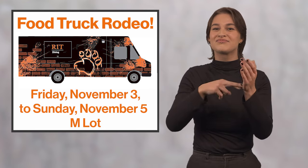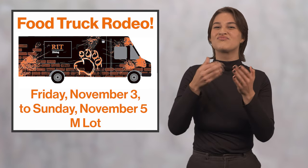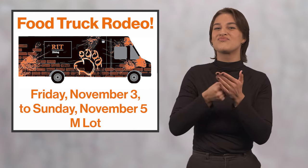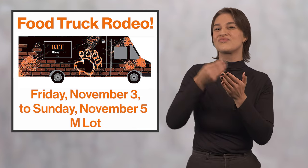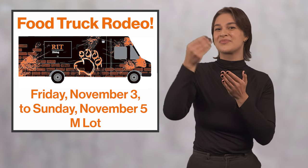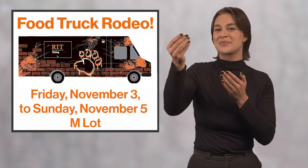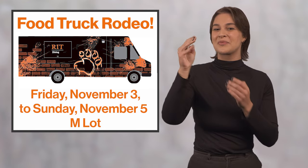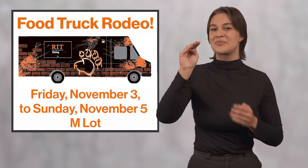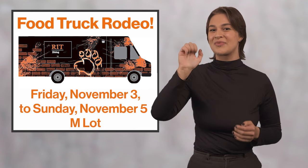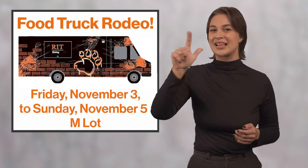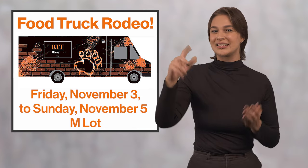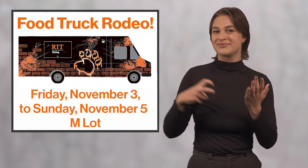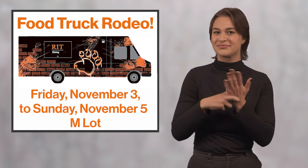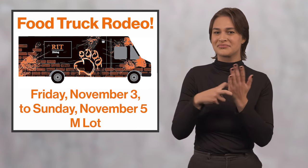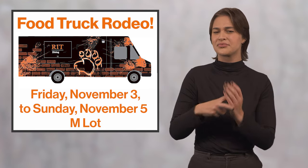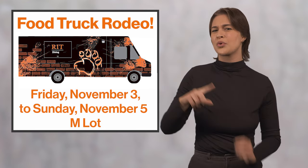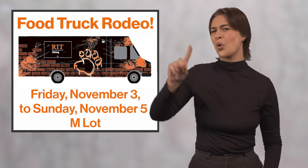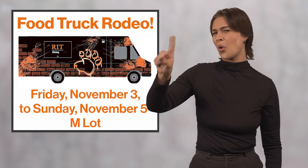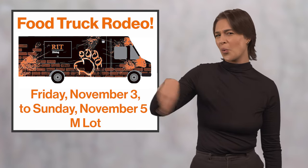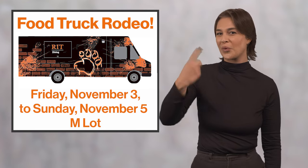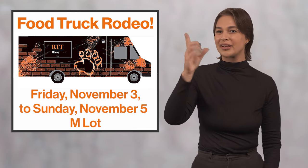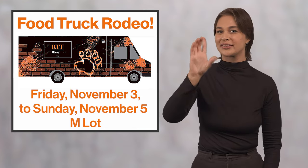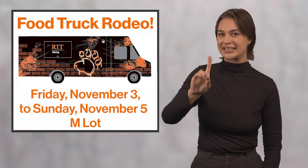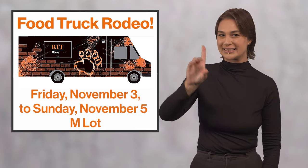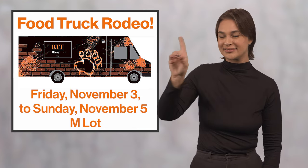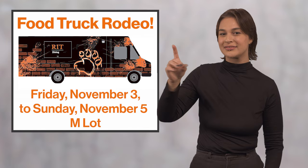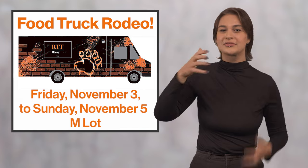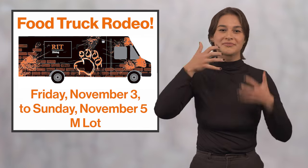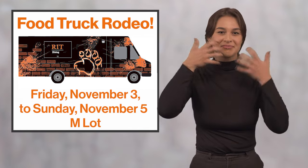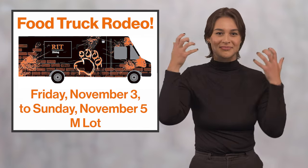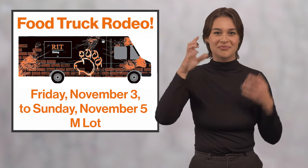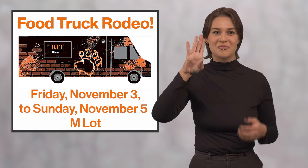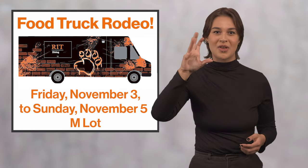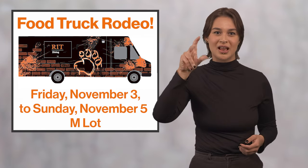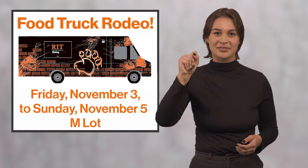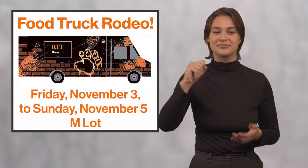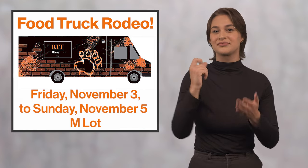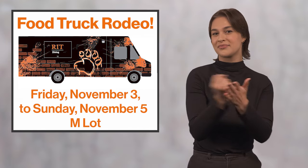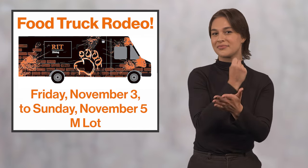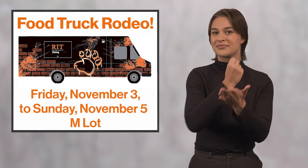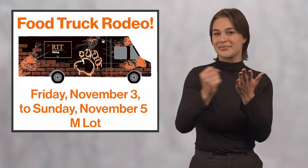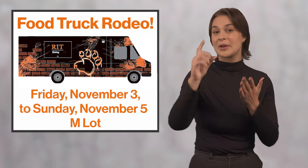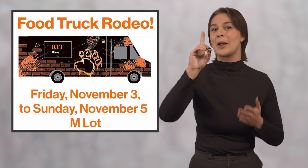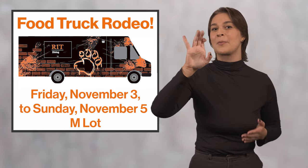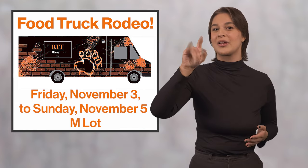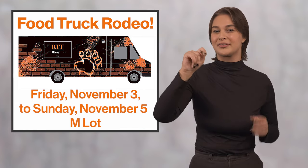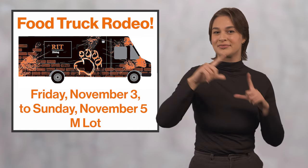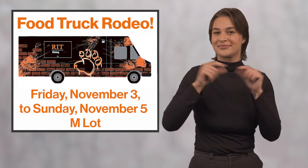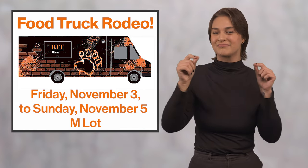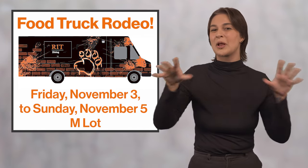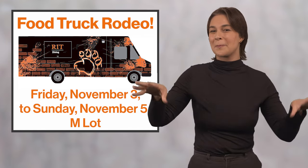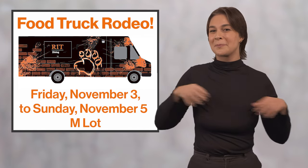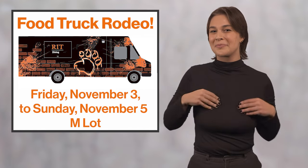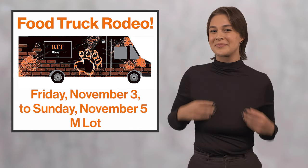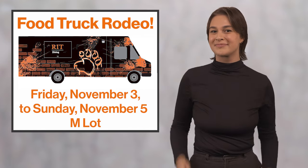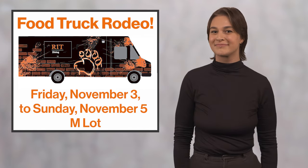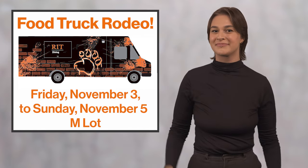Visit the outdoor registers to purchase meal tickets. Only Dining Dollars, Tiger Bucks, and credit/debit will be accepted.